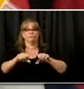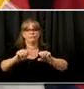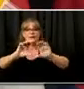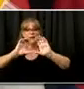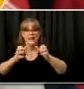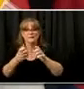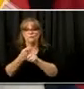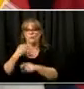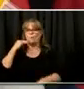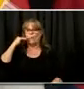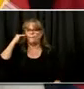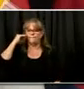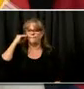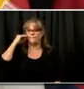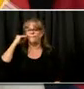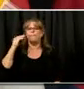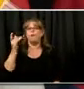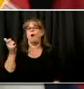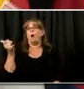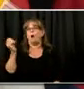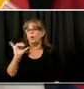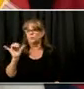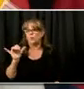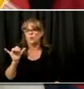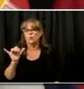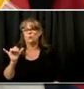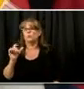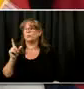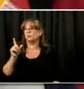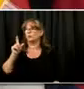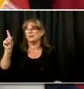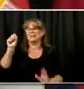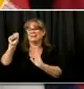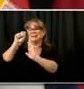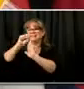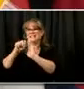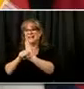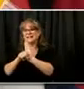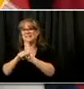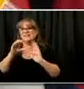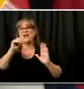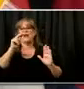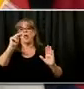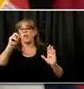the non-profit community around kovichek colorado allowing us to provide in-person